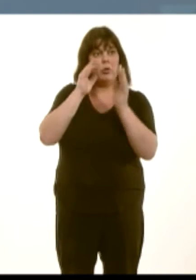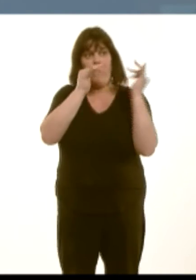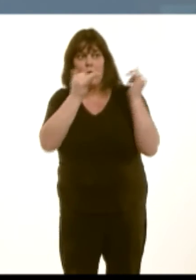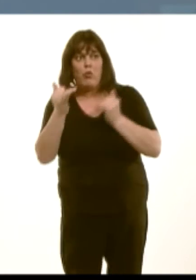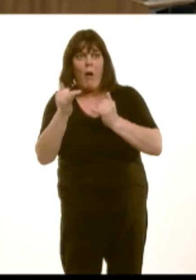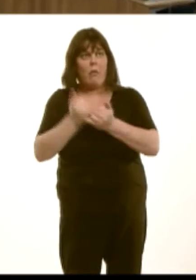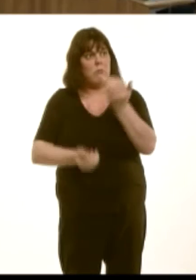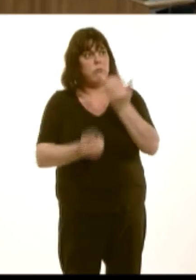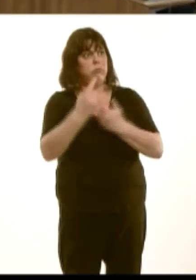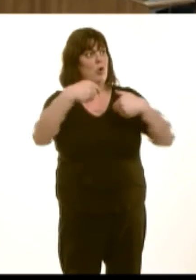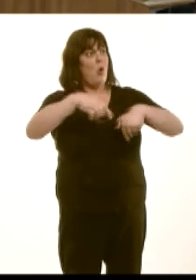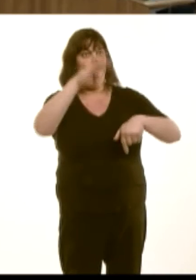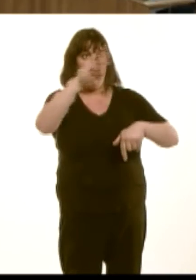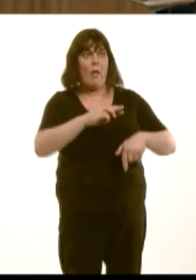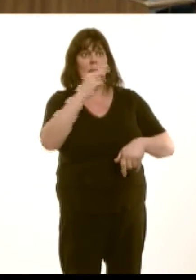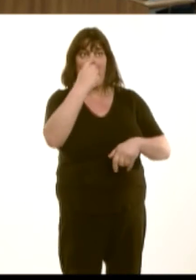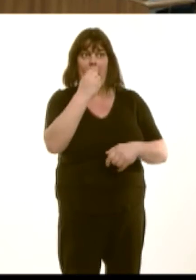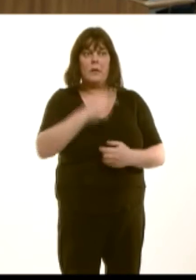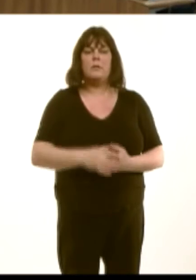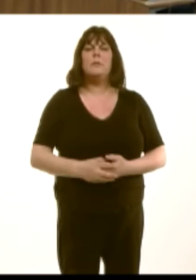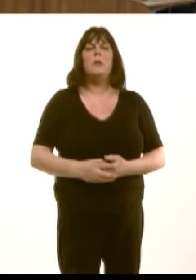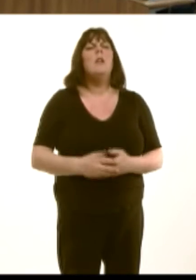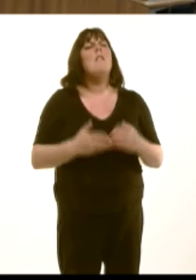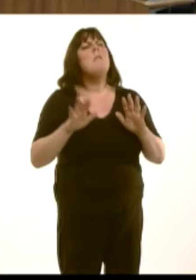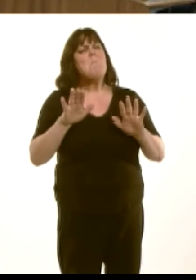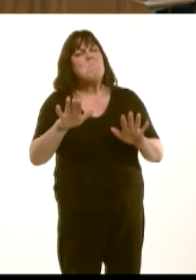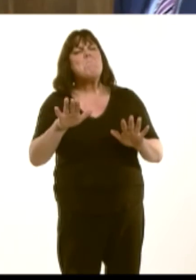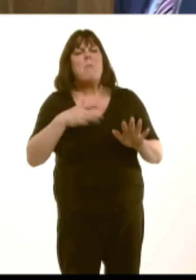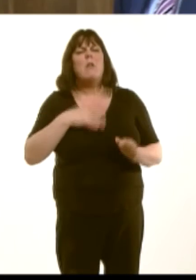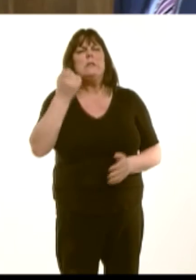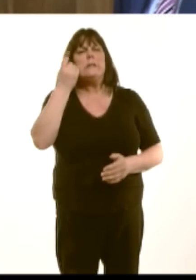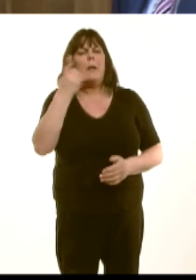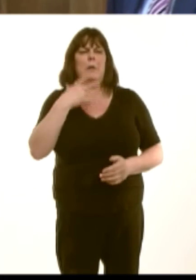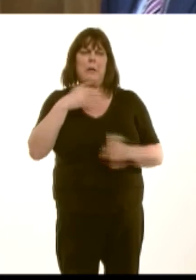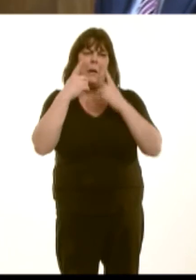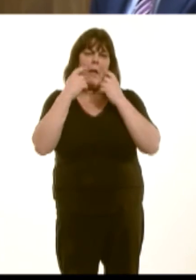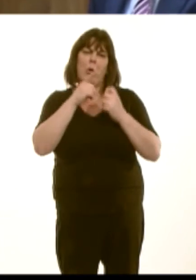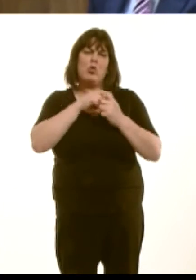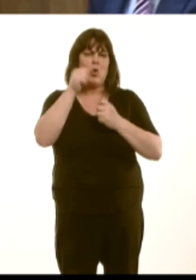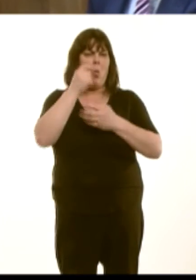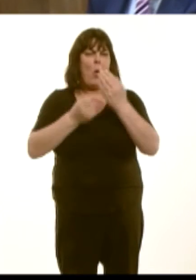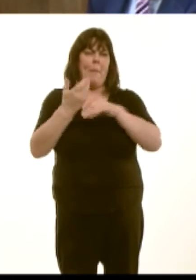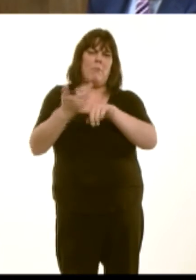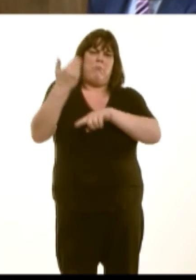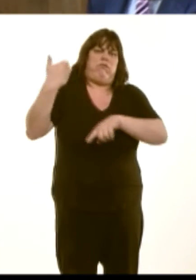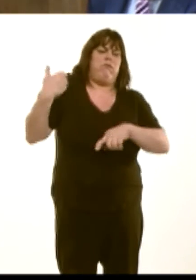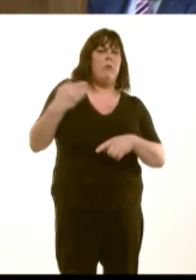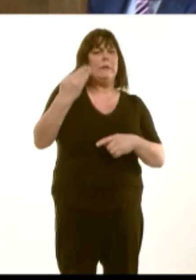Carwyn Jones: I understand the point, but I think we should be cautious. Weíve got to bear in mind that it was after a series of disasters in the 1980s involving